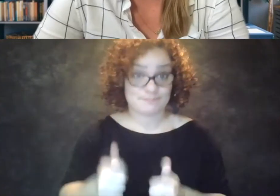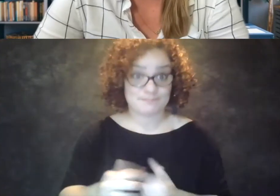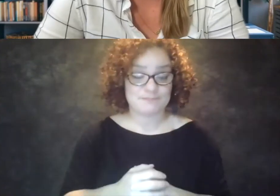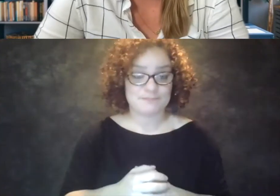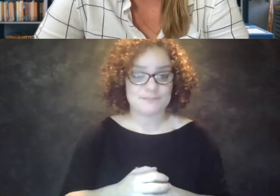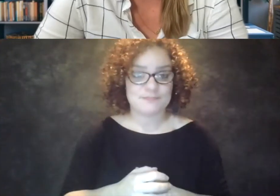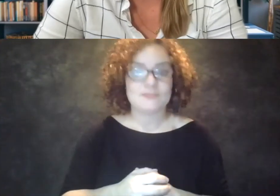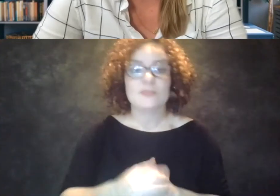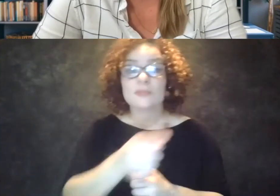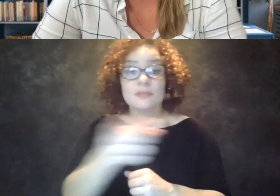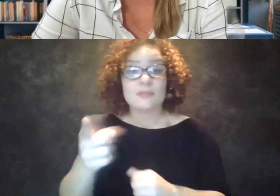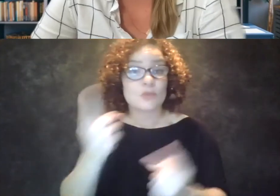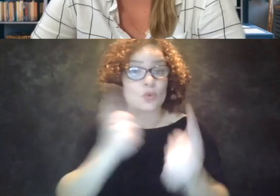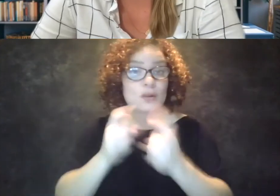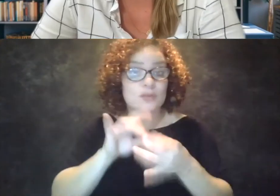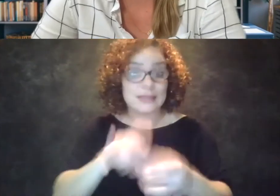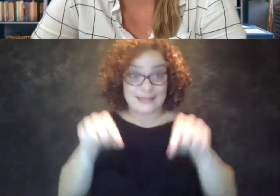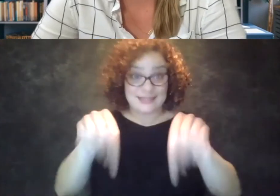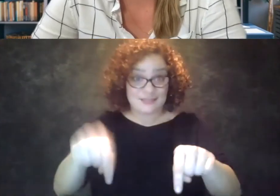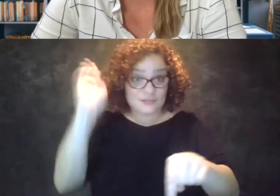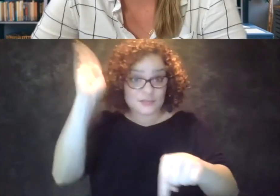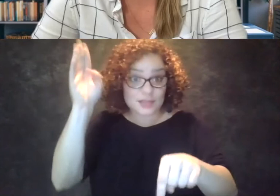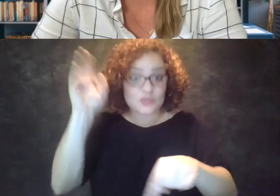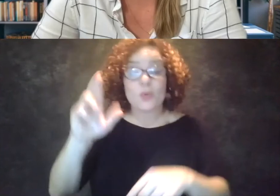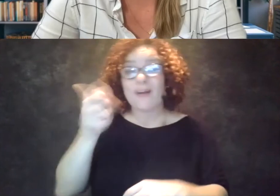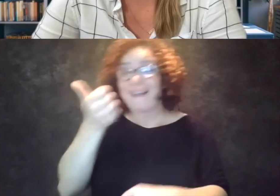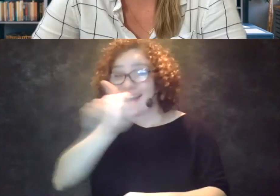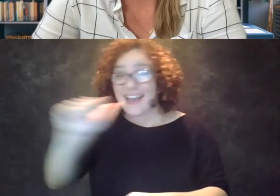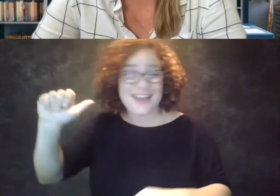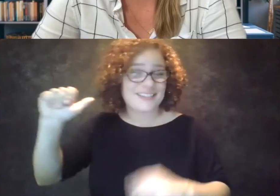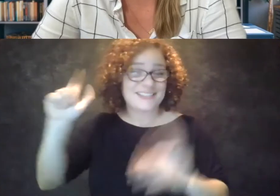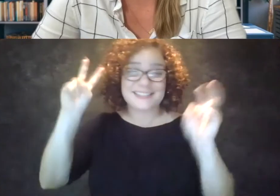about this presentation or anything related to deafblindness please feel free to contact